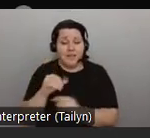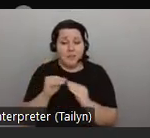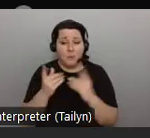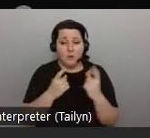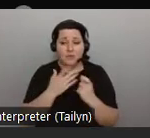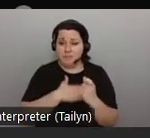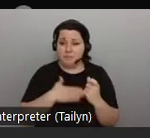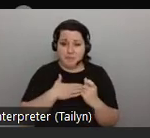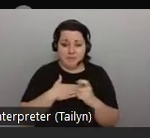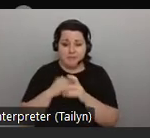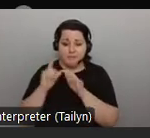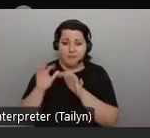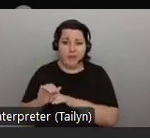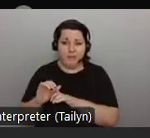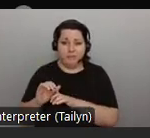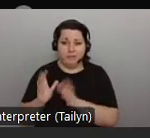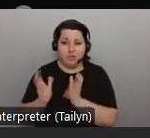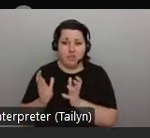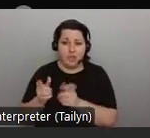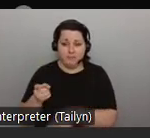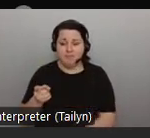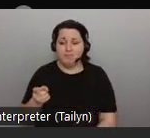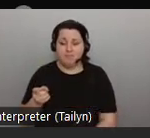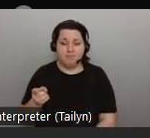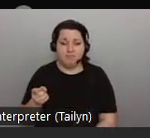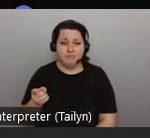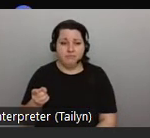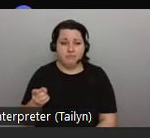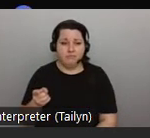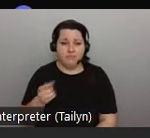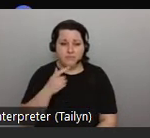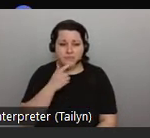let's look at chat, if you have any further questions please feel free to put them in chat here,